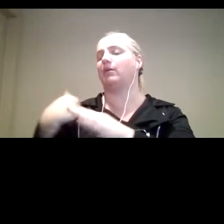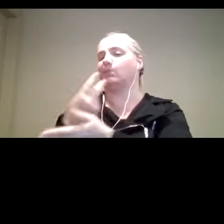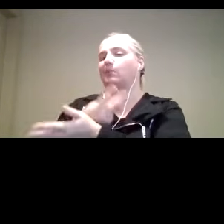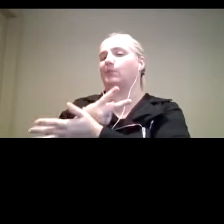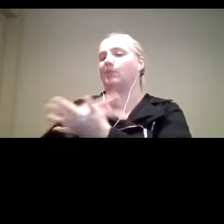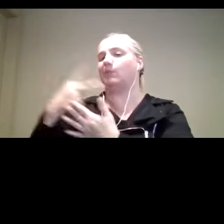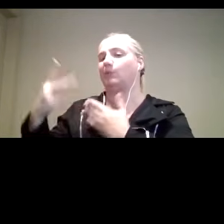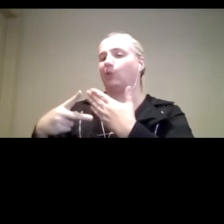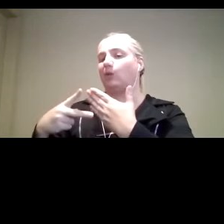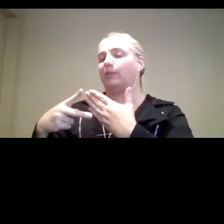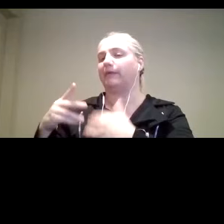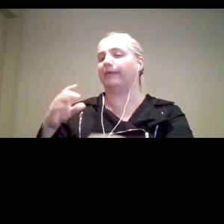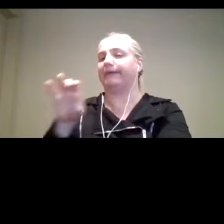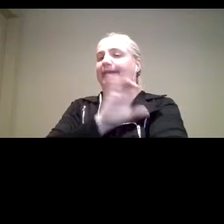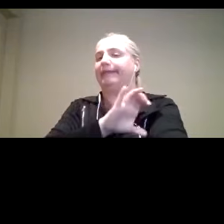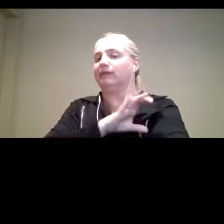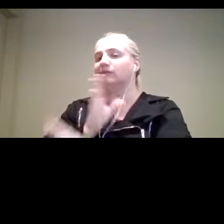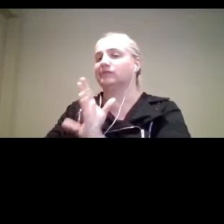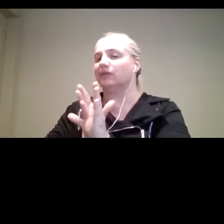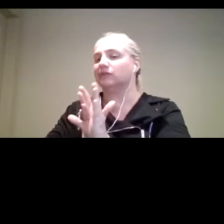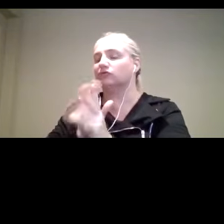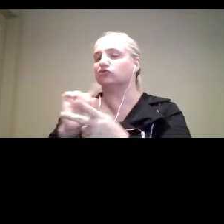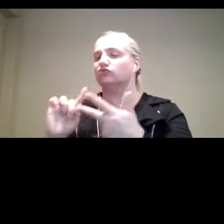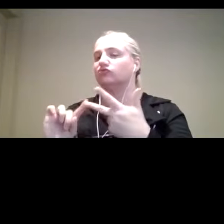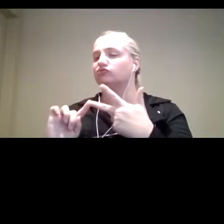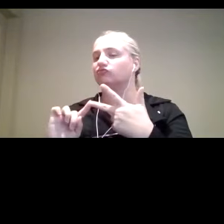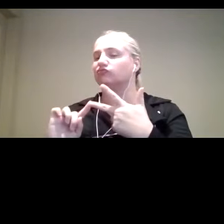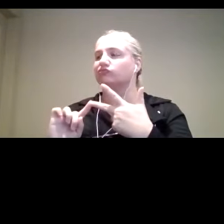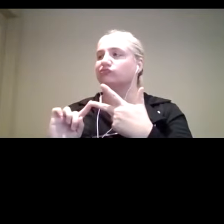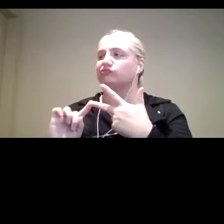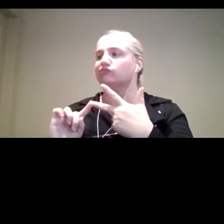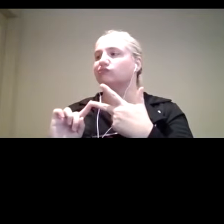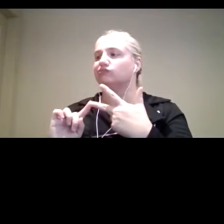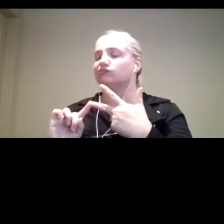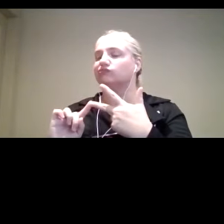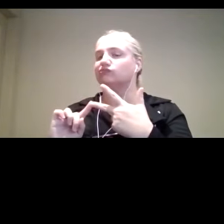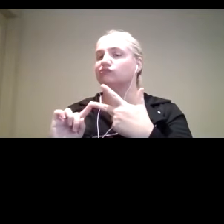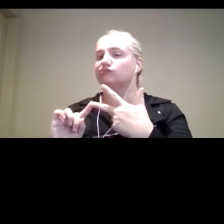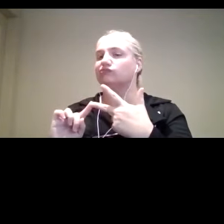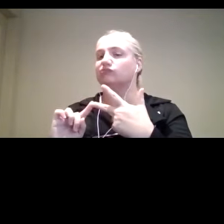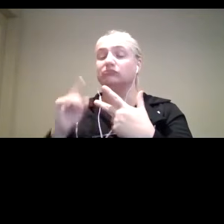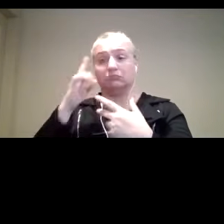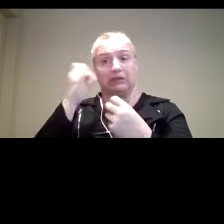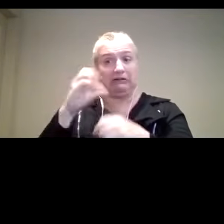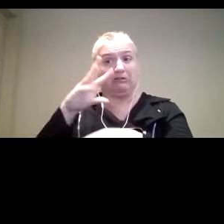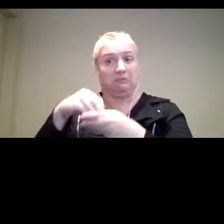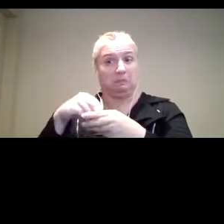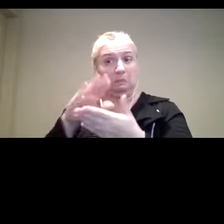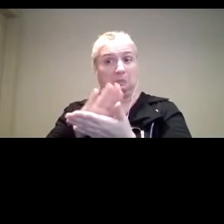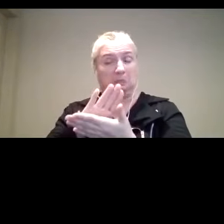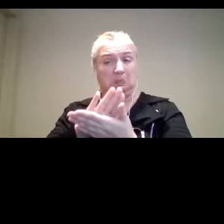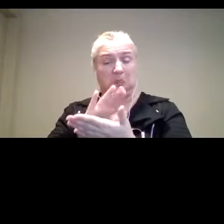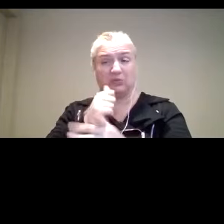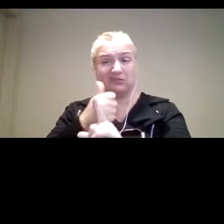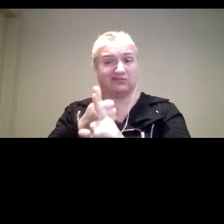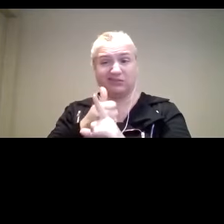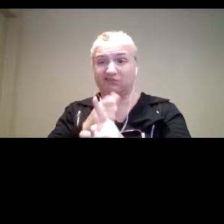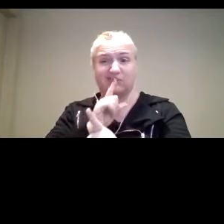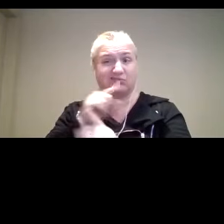in Clinical Psychology. And it just mental health in schools, wasn't a thing that was really talked about a ton.